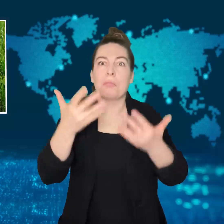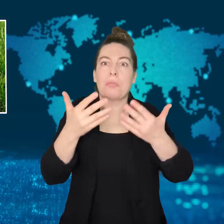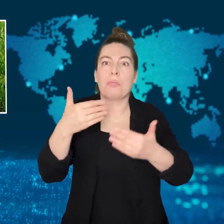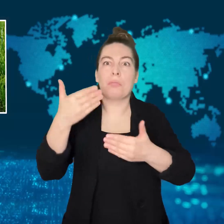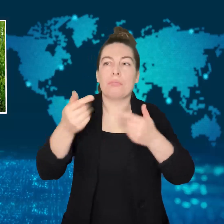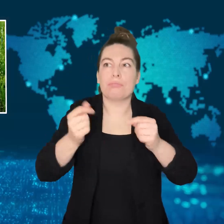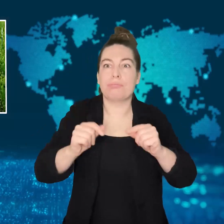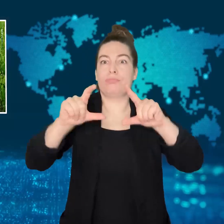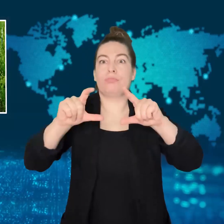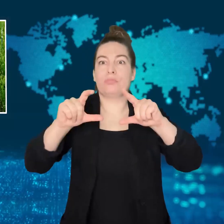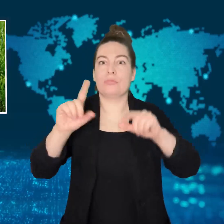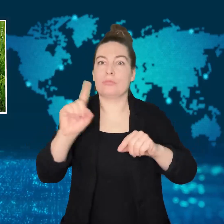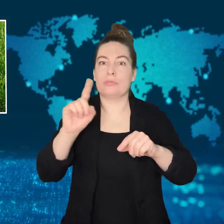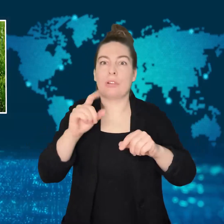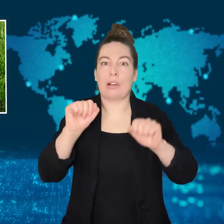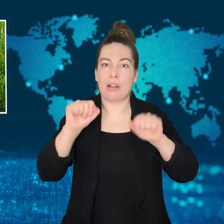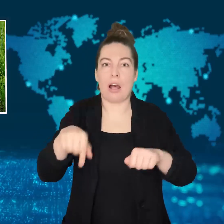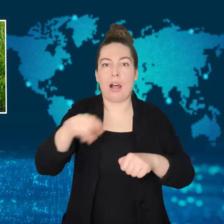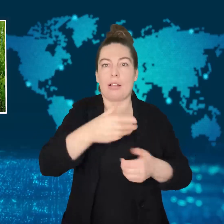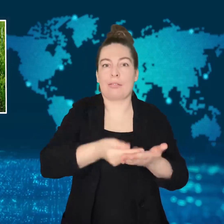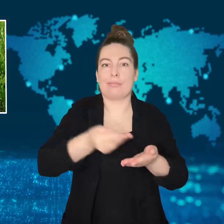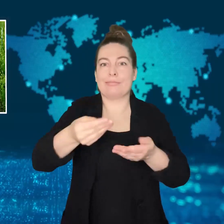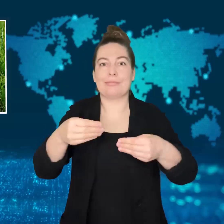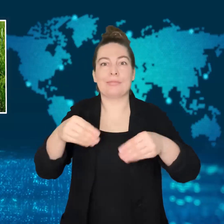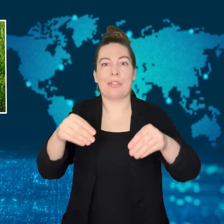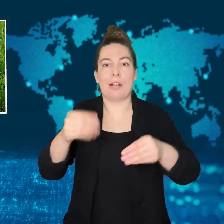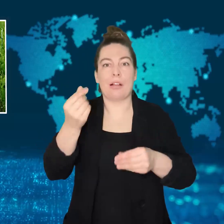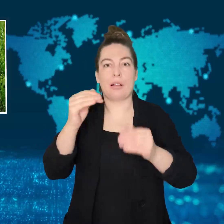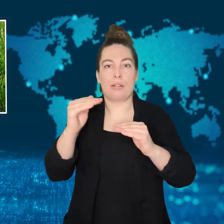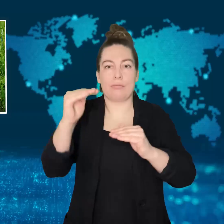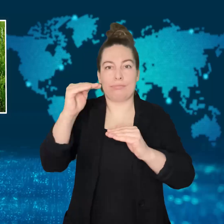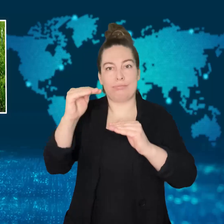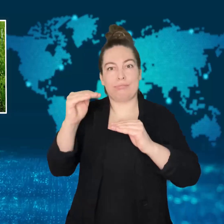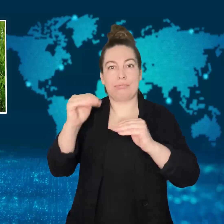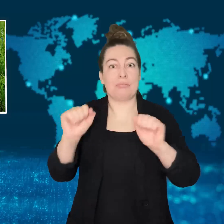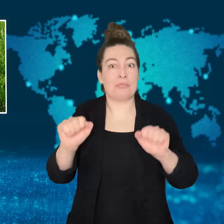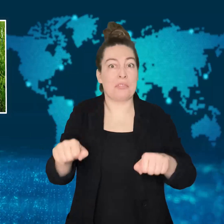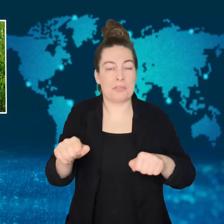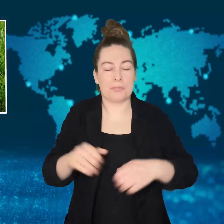pork, to deal with price spikes as well.